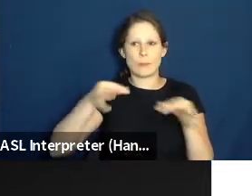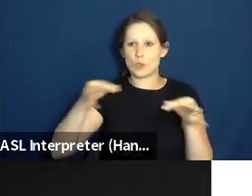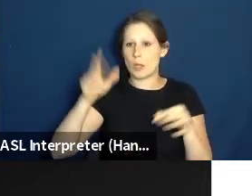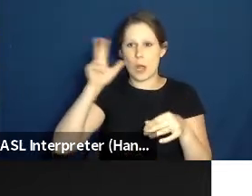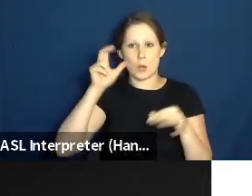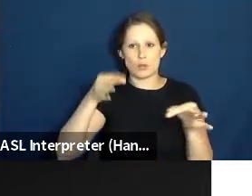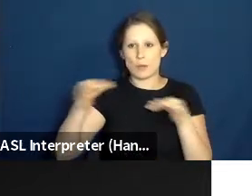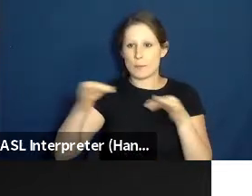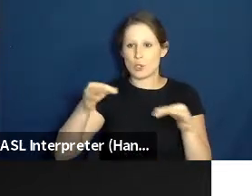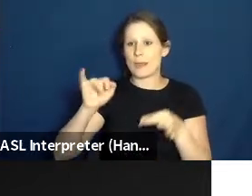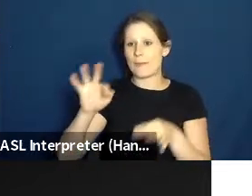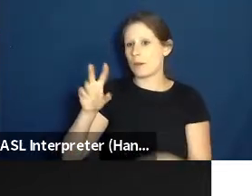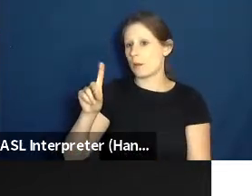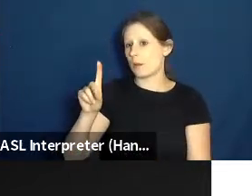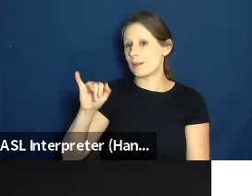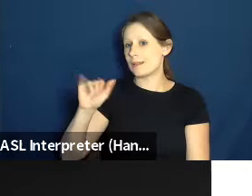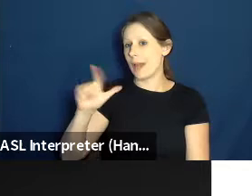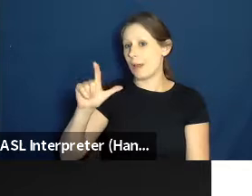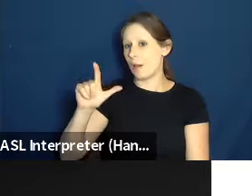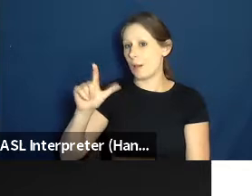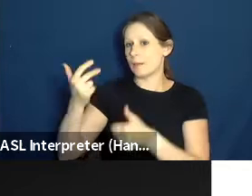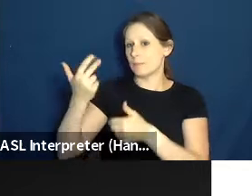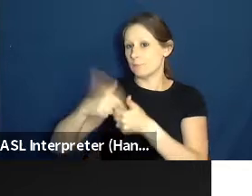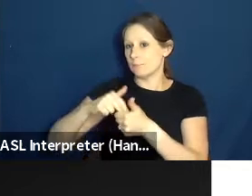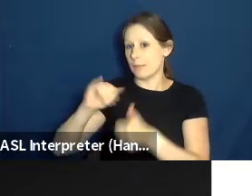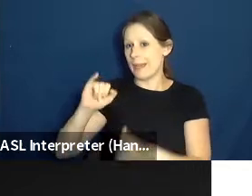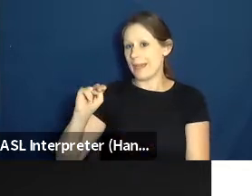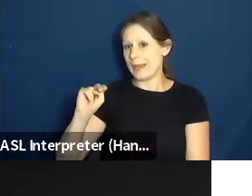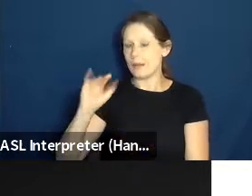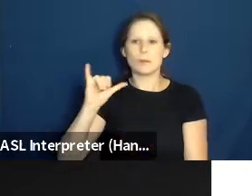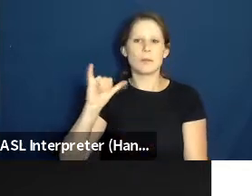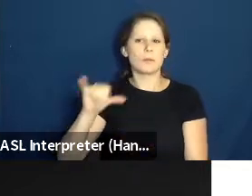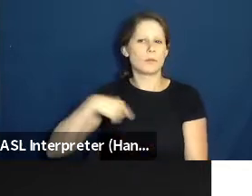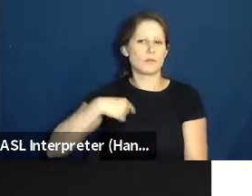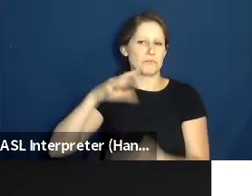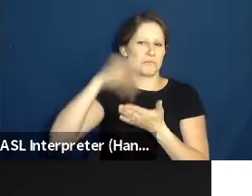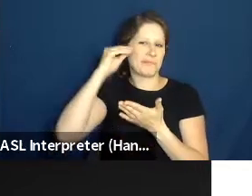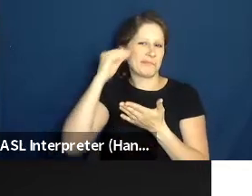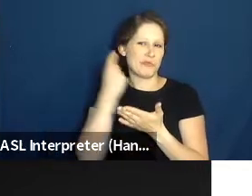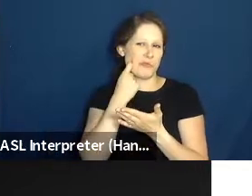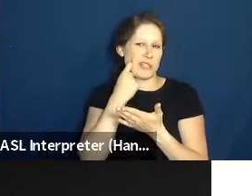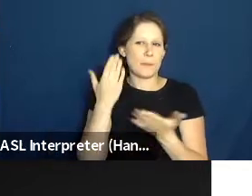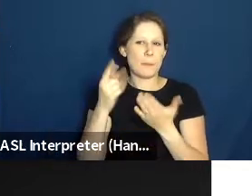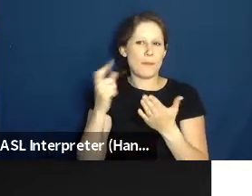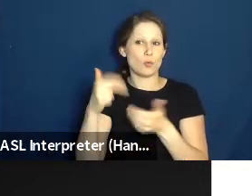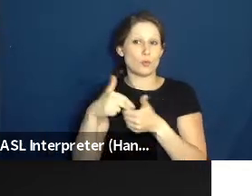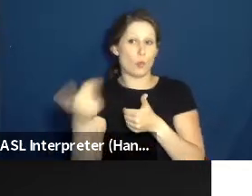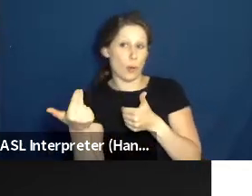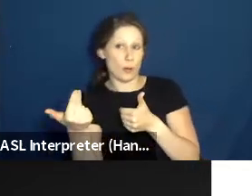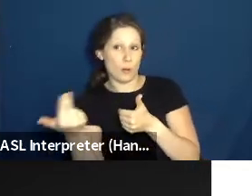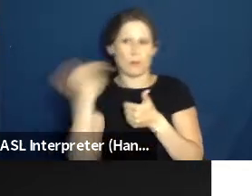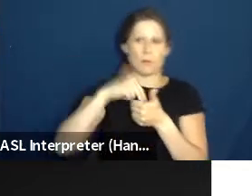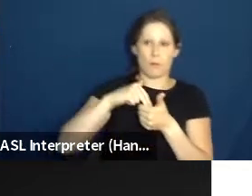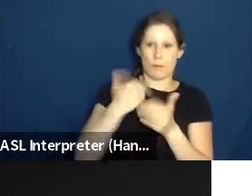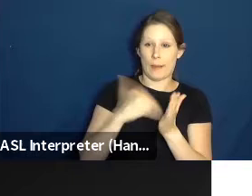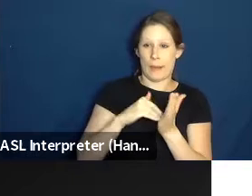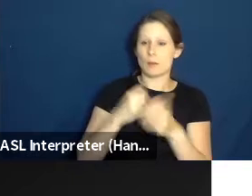audio feature. You may have to drop out and come back in so be sure to uses computer audio for